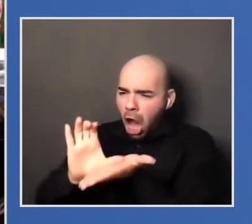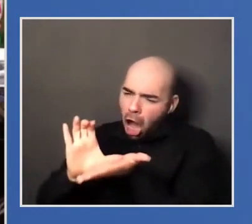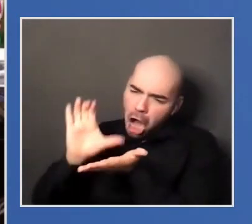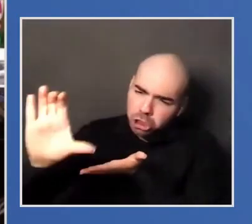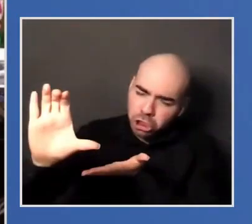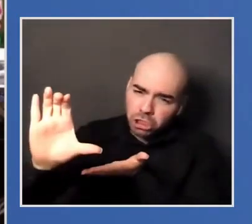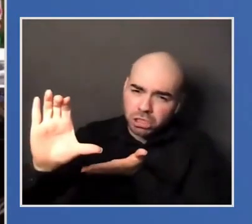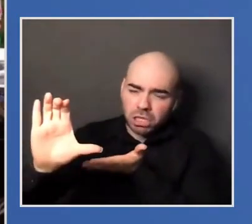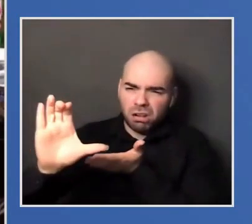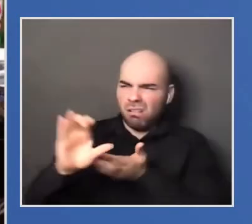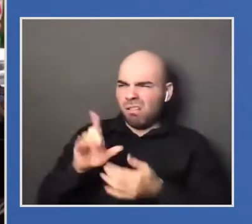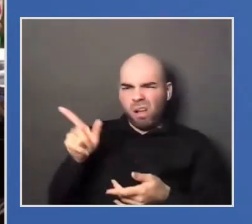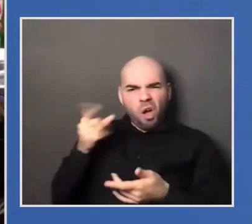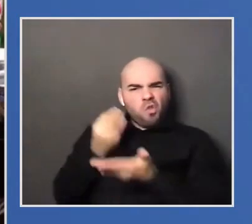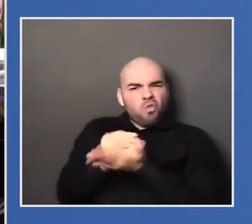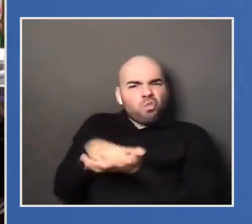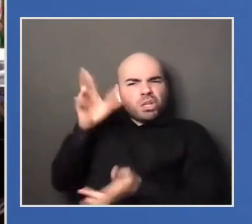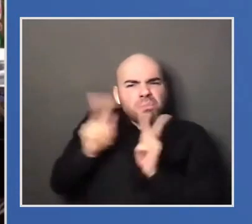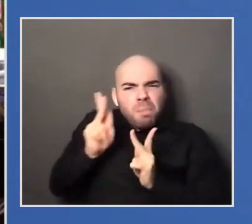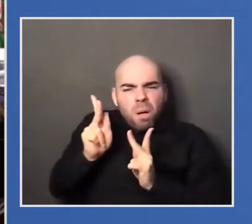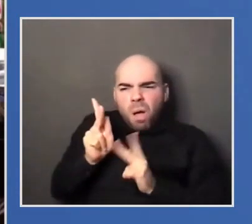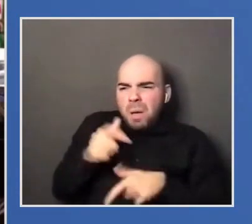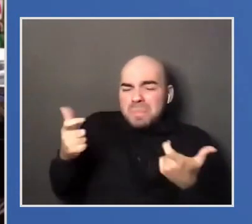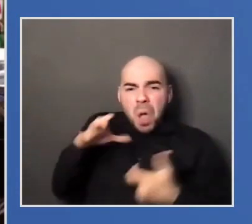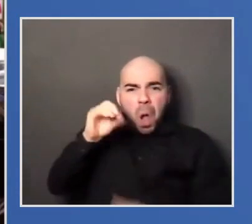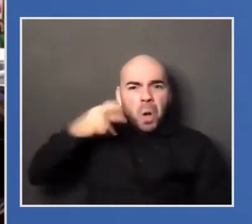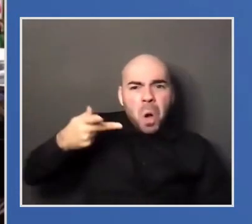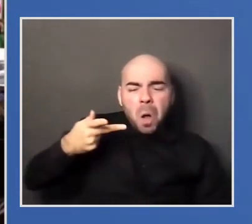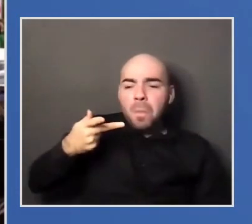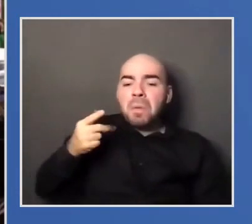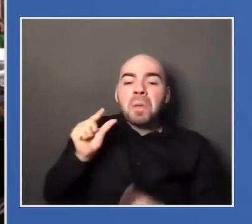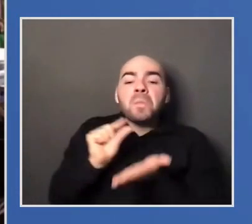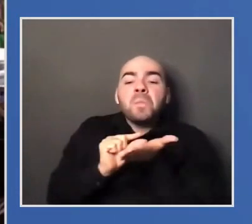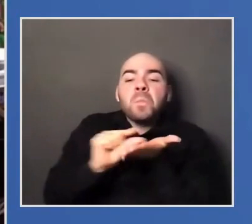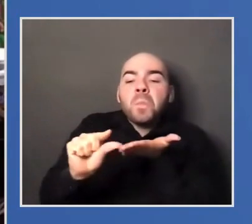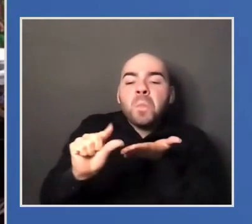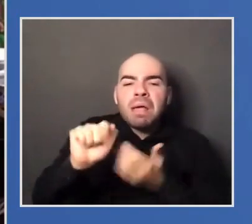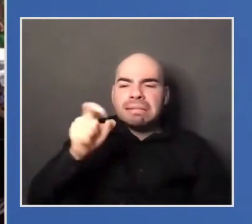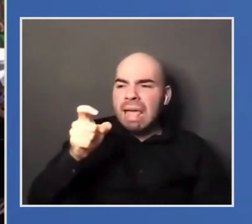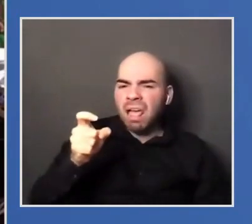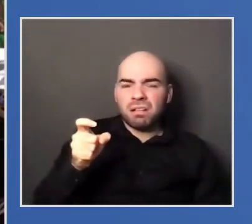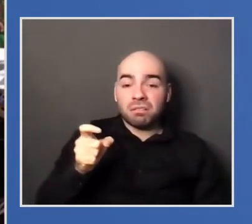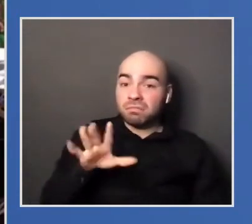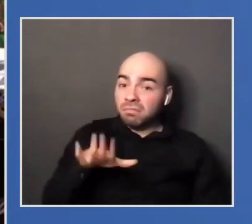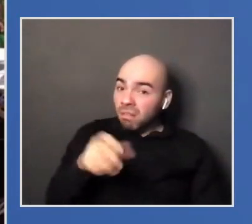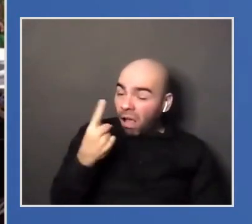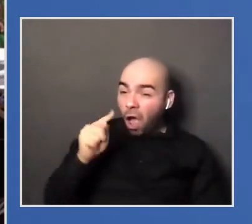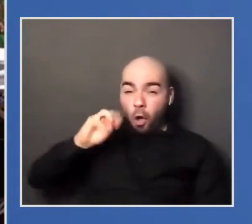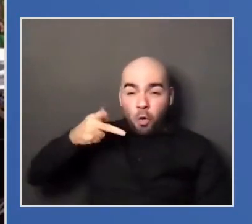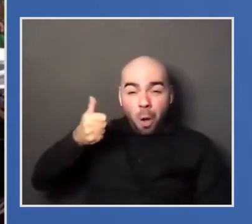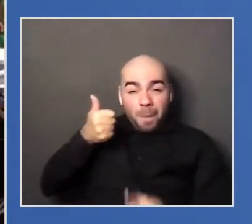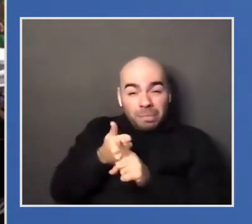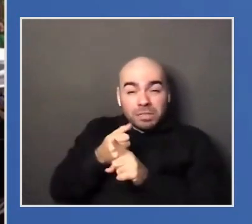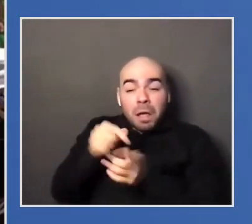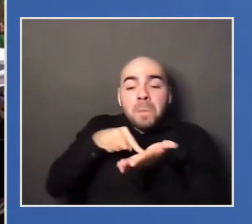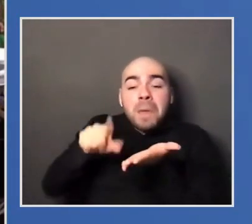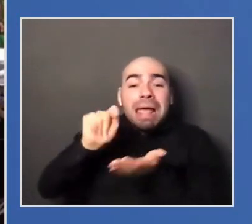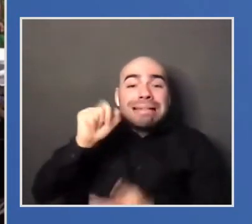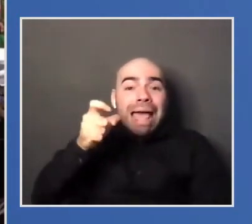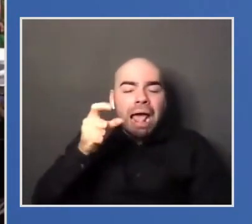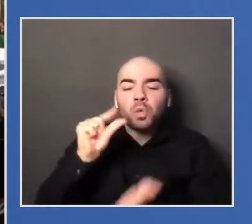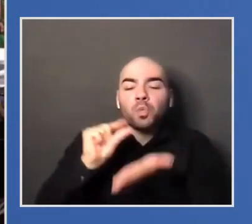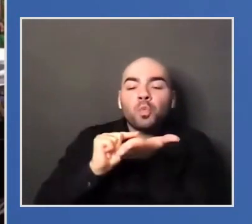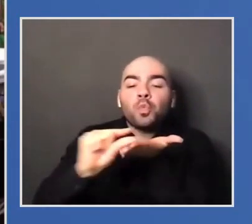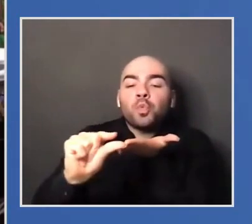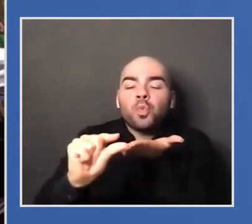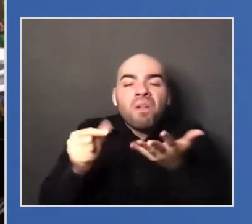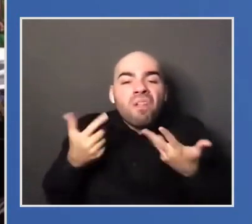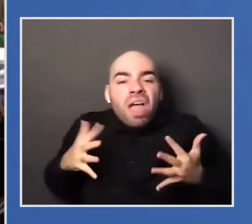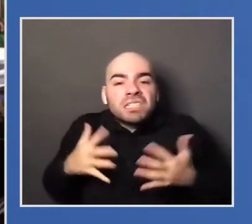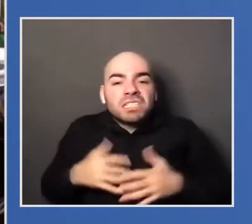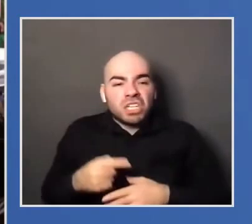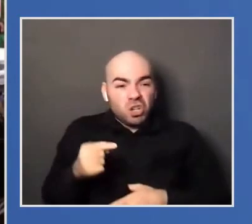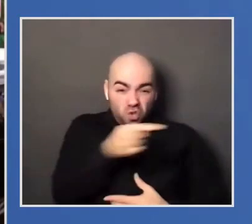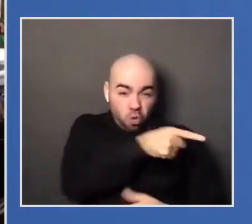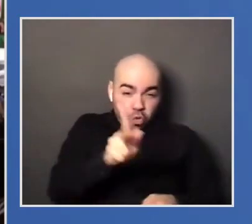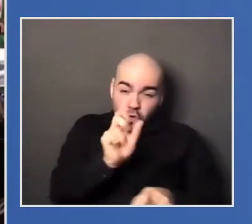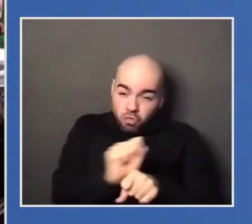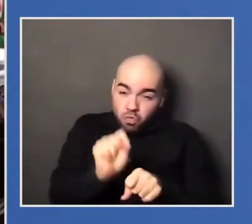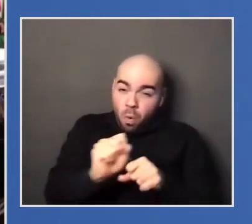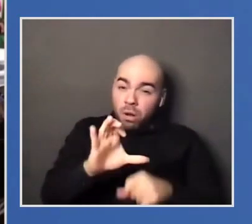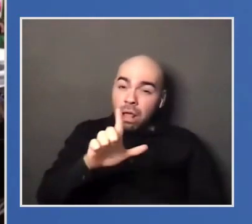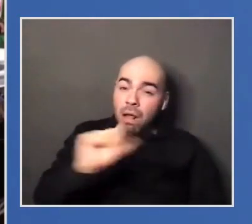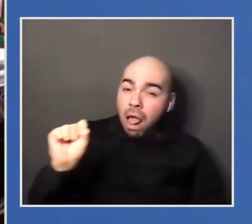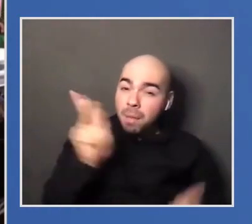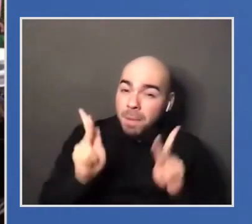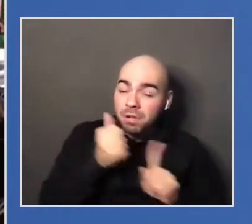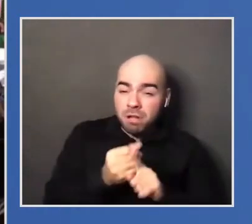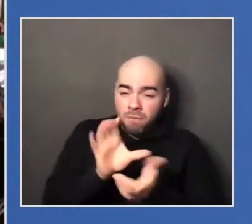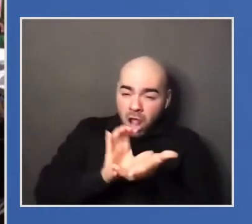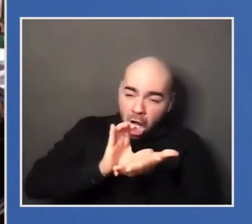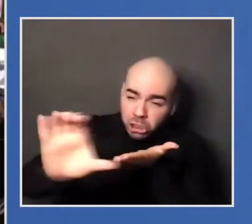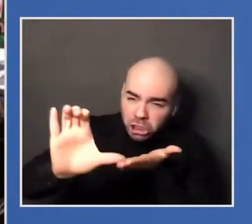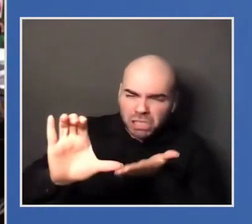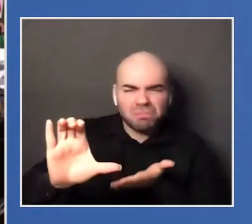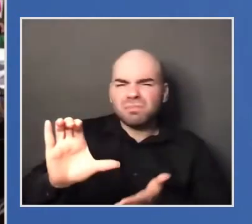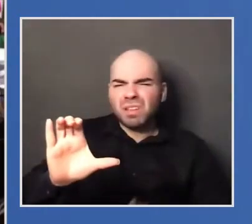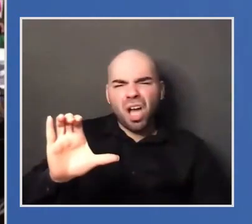YES, WE CHOOSE TRUTH OVERLIES.